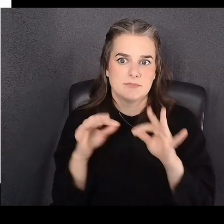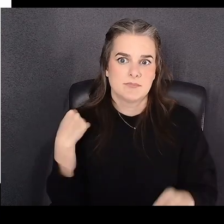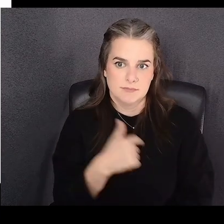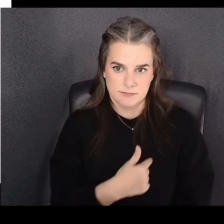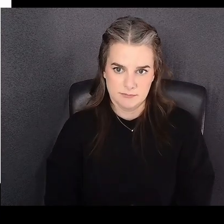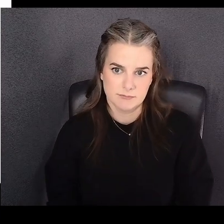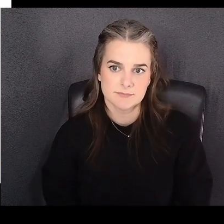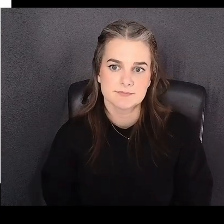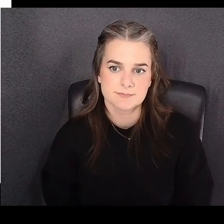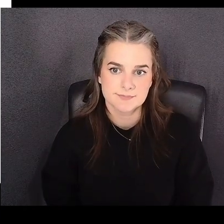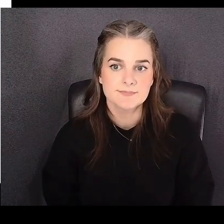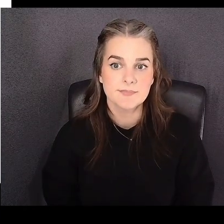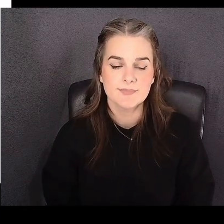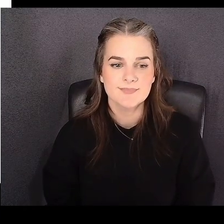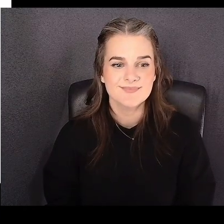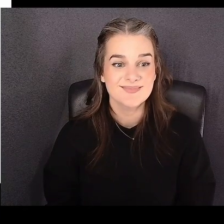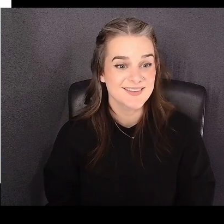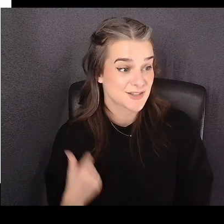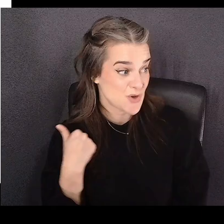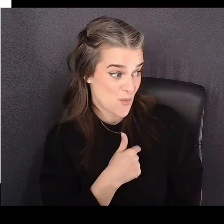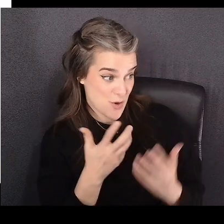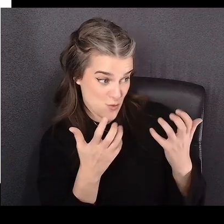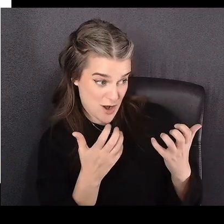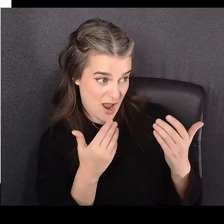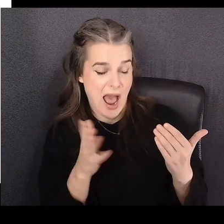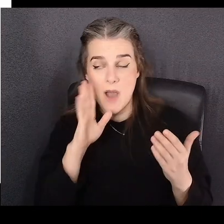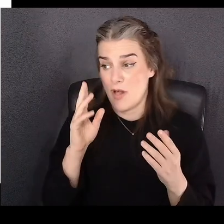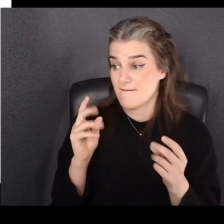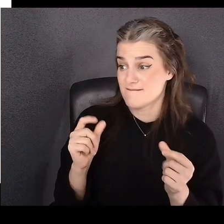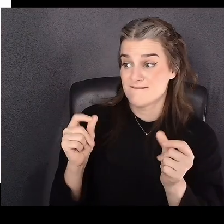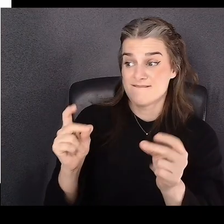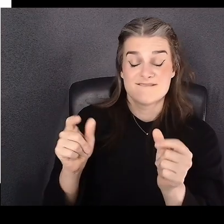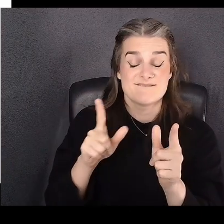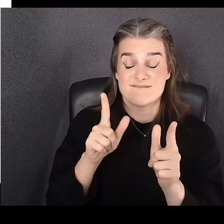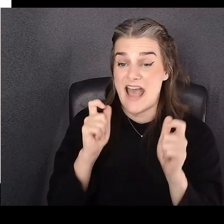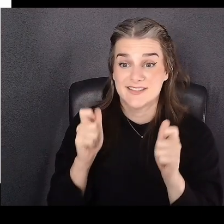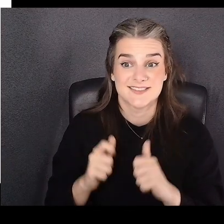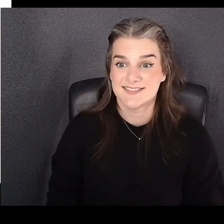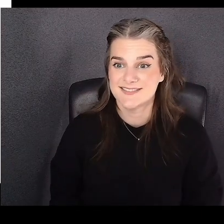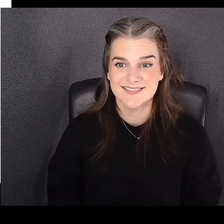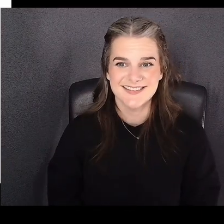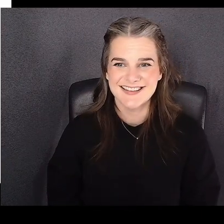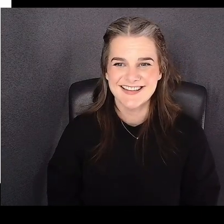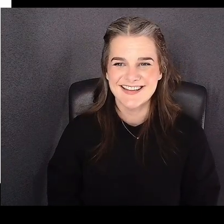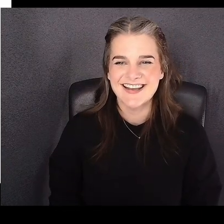Do we want to-- OK, I'll go really fast. So like we were saying in the beginning,